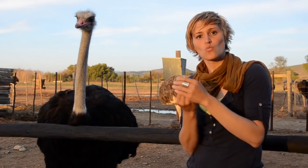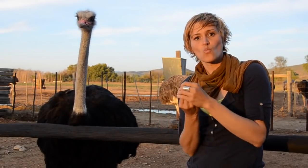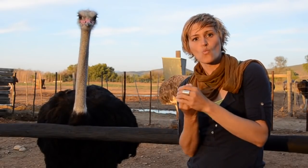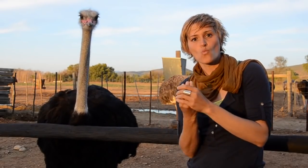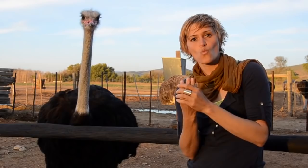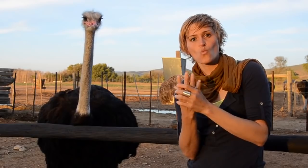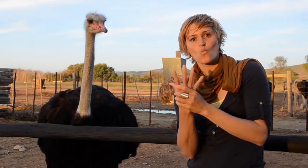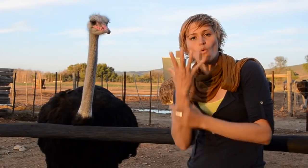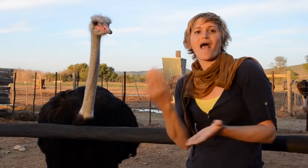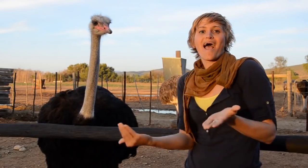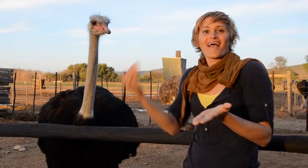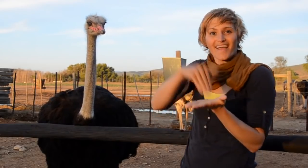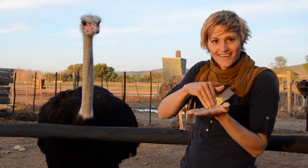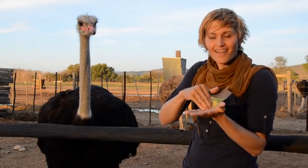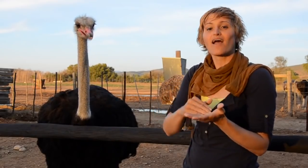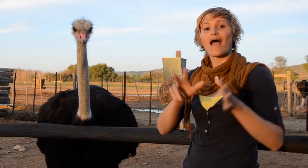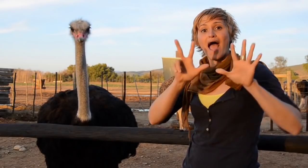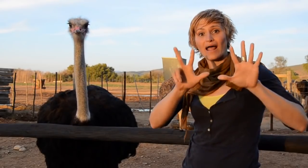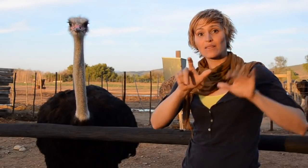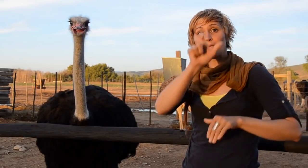again, and then pluck again.